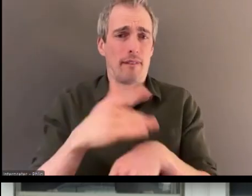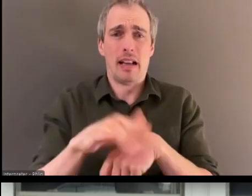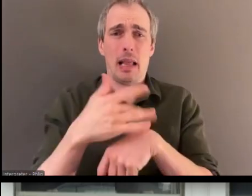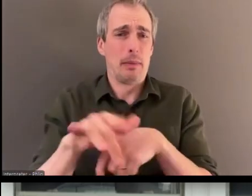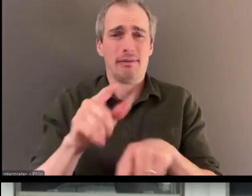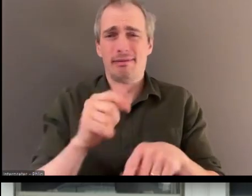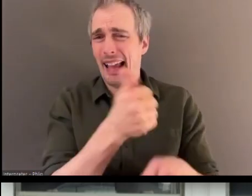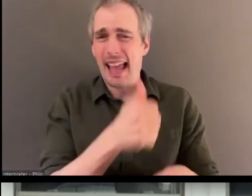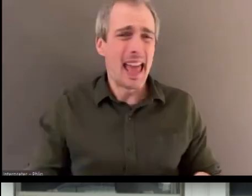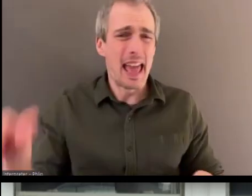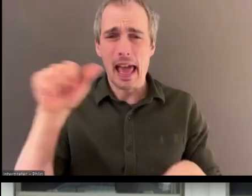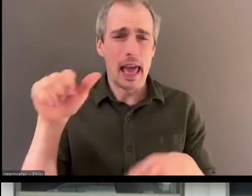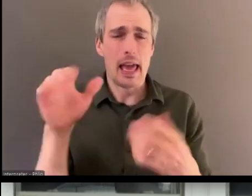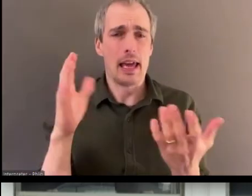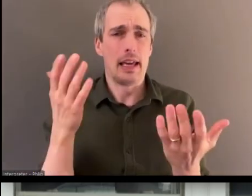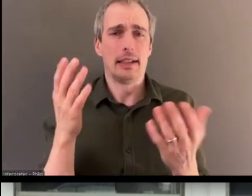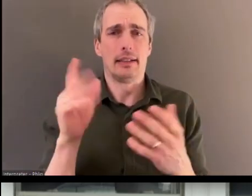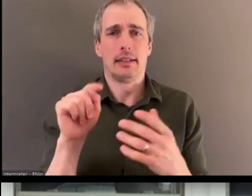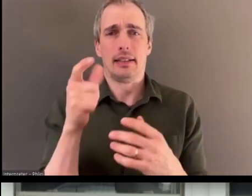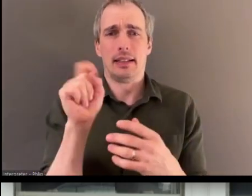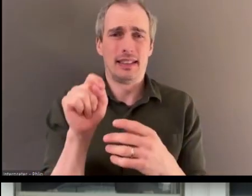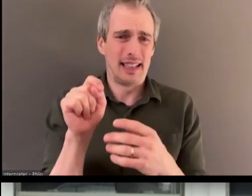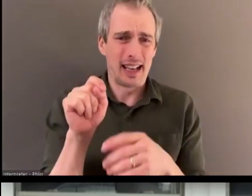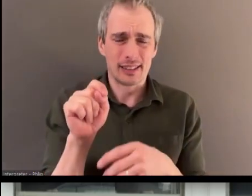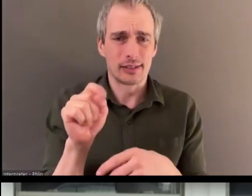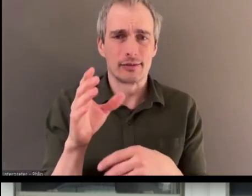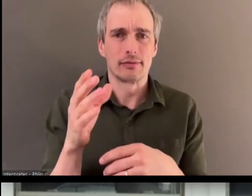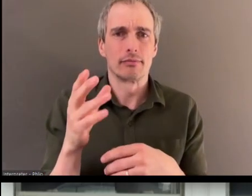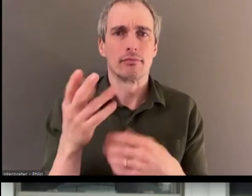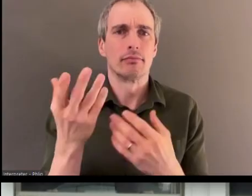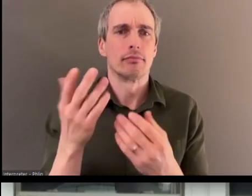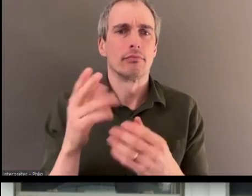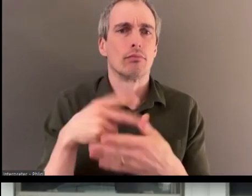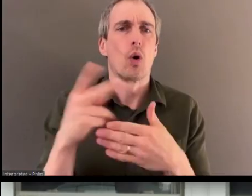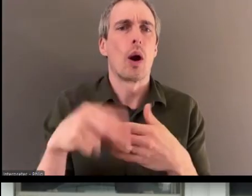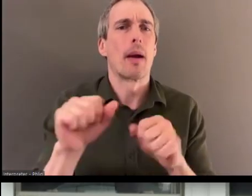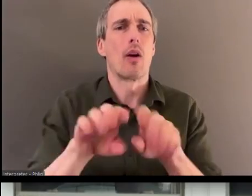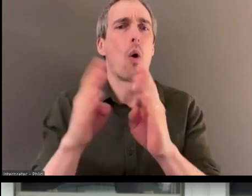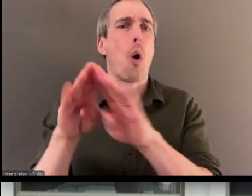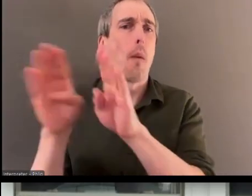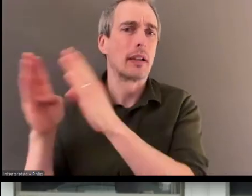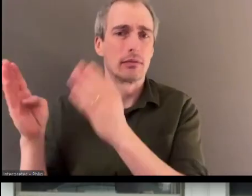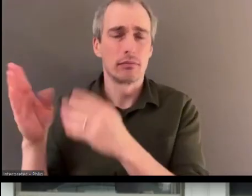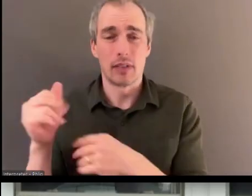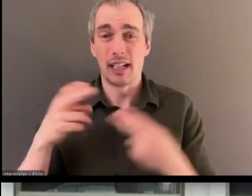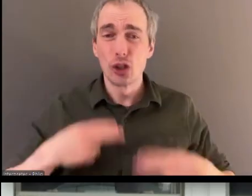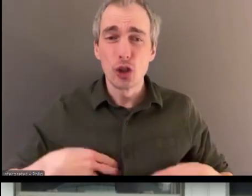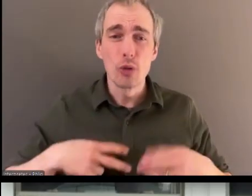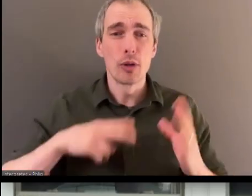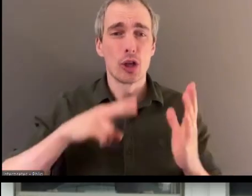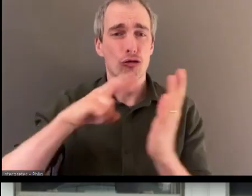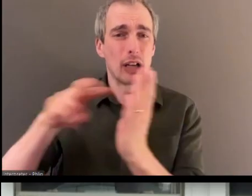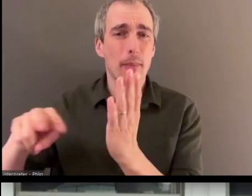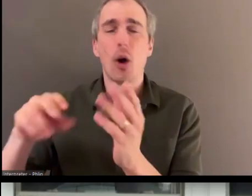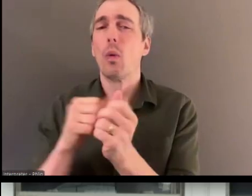It's also a human readable format without any formatting. So on the right hand side of the page, I have some Markdown examples.